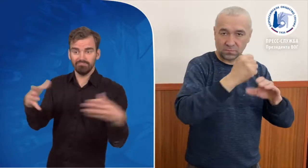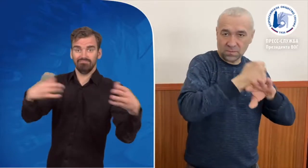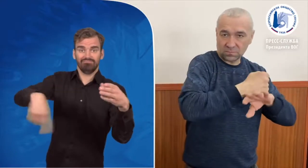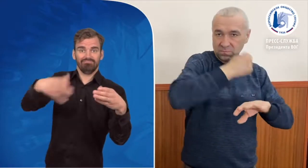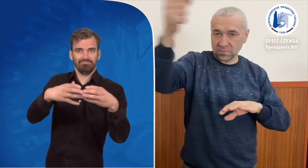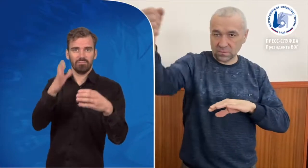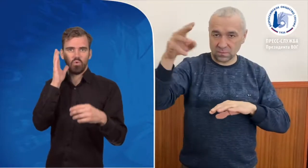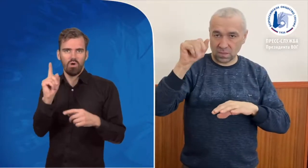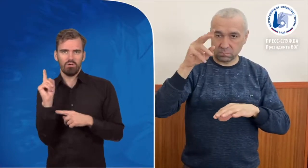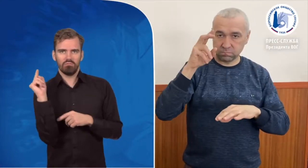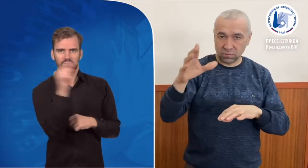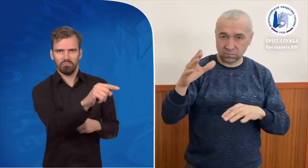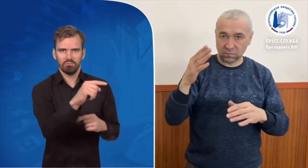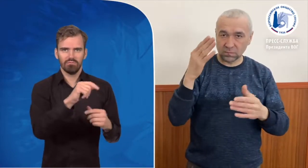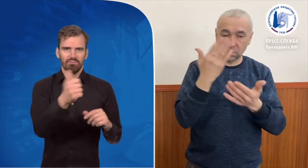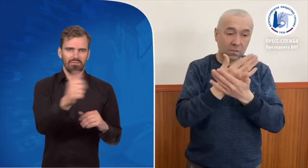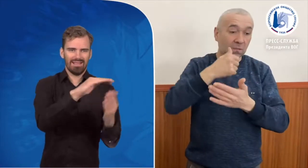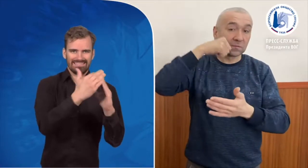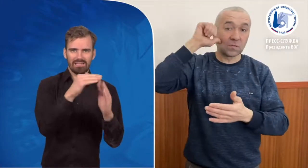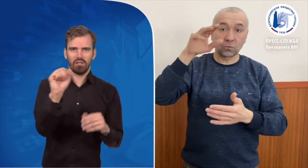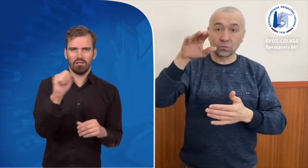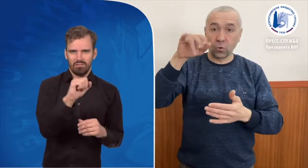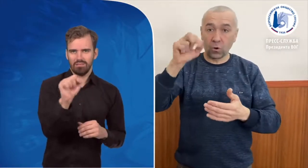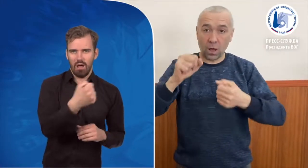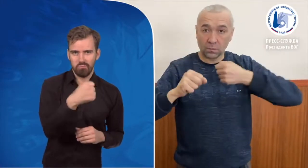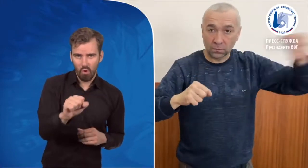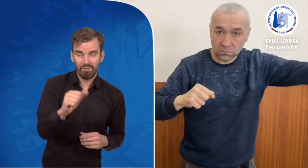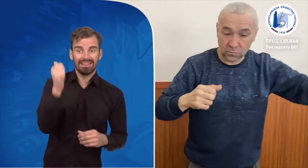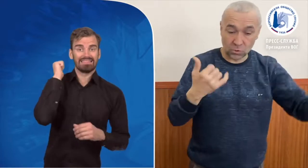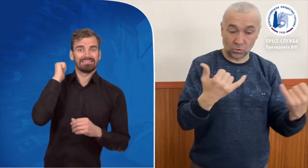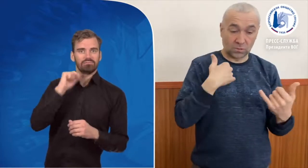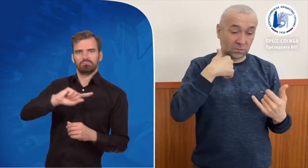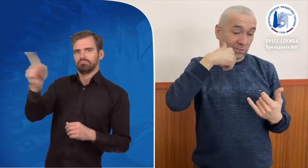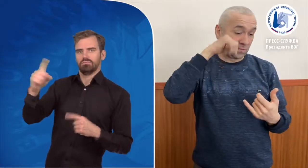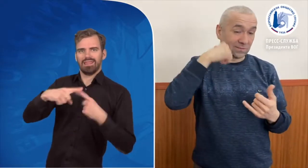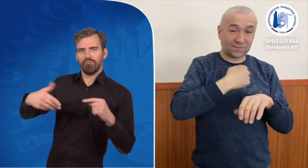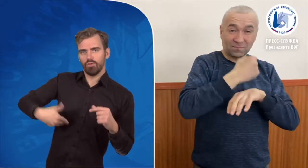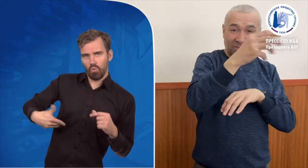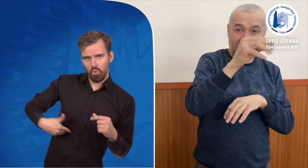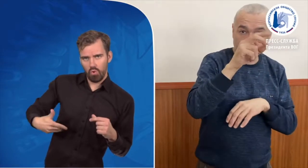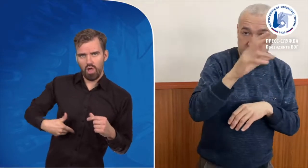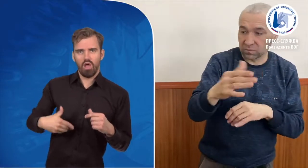announced to everyone that we were all being sent to Tambov. And, for example, last day the group was assigned to Tula,